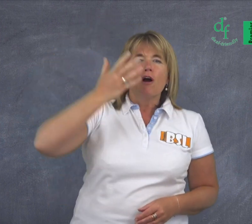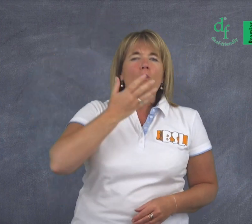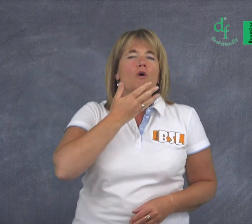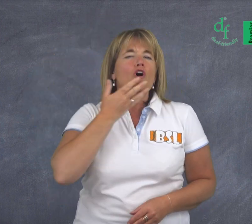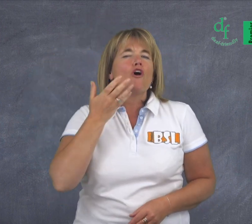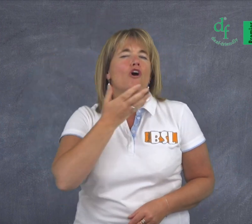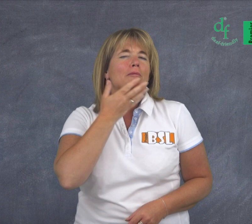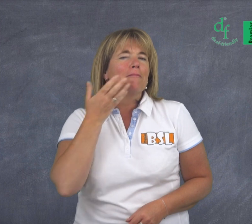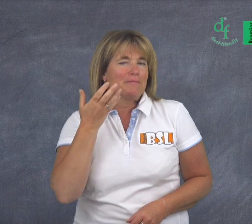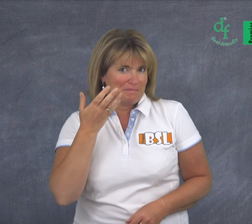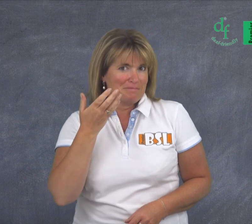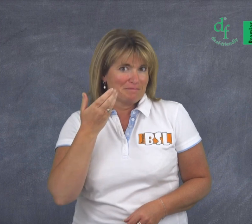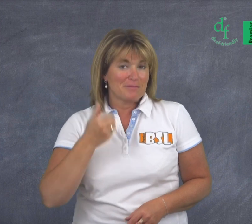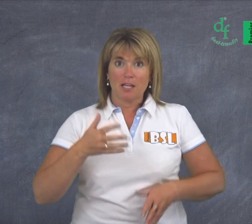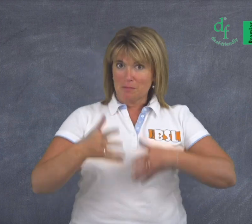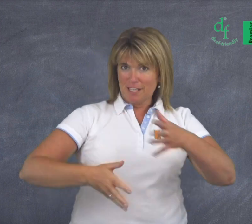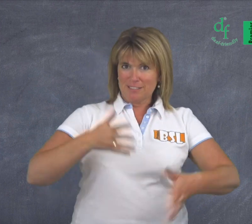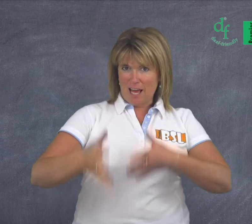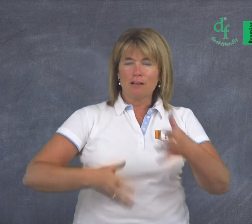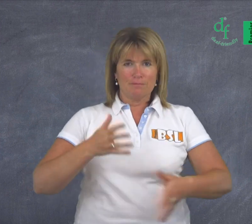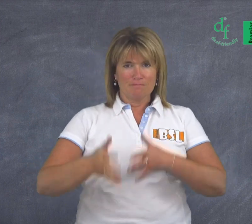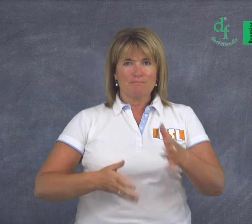Warm Now in BSL